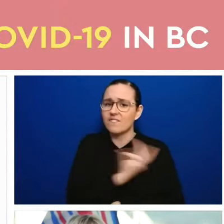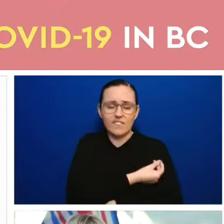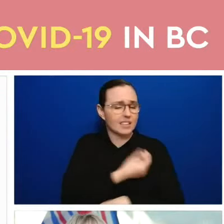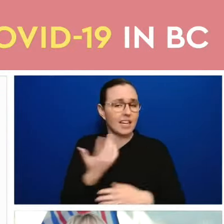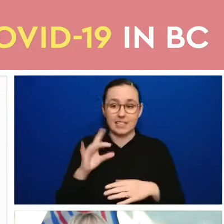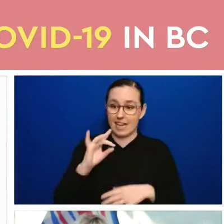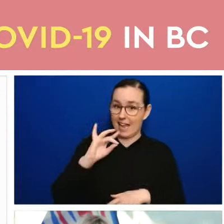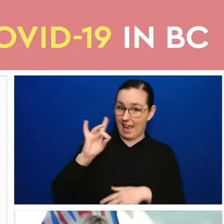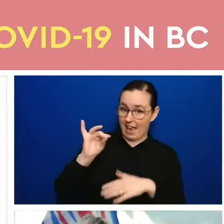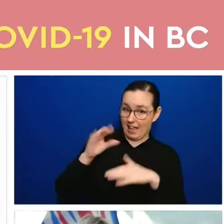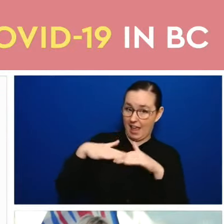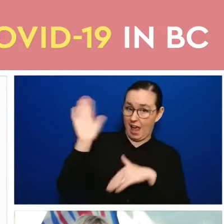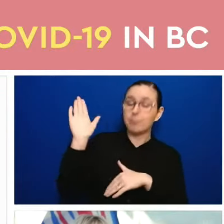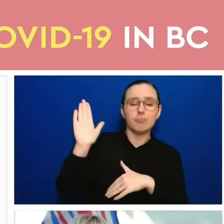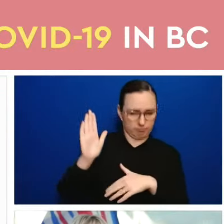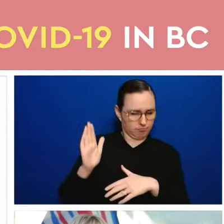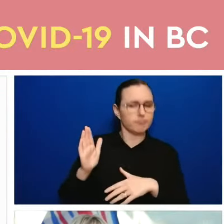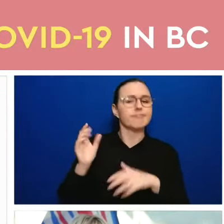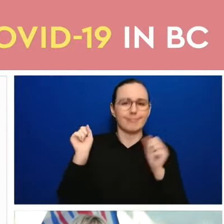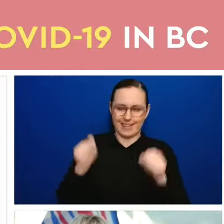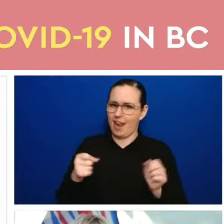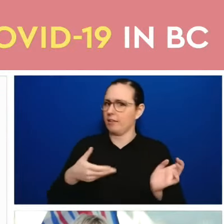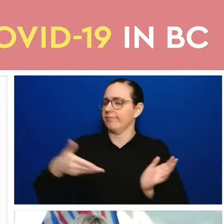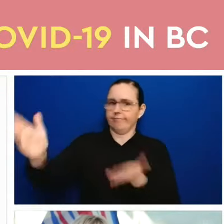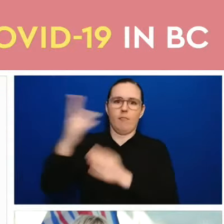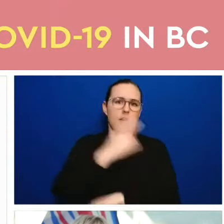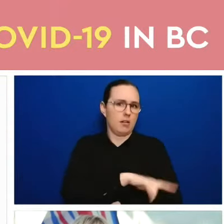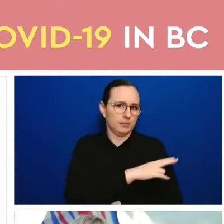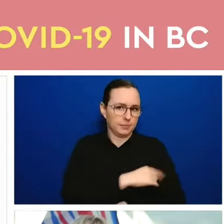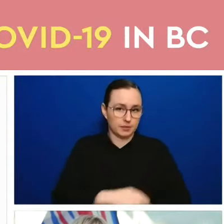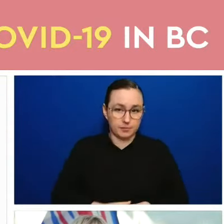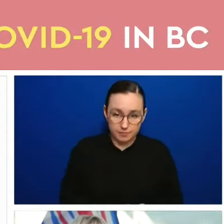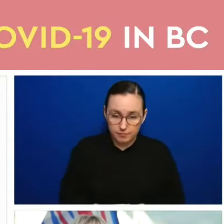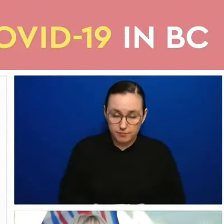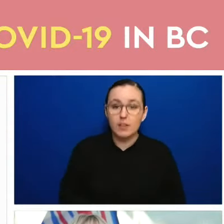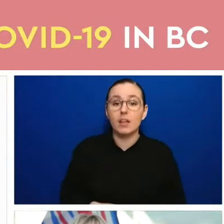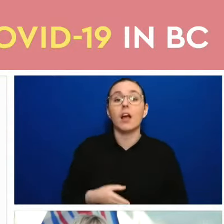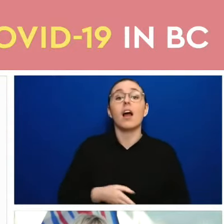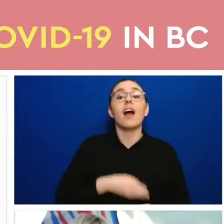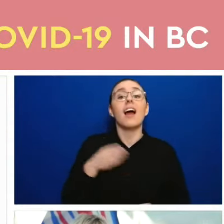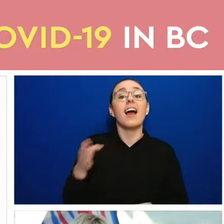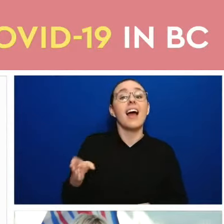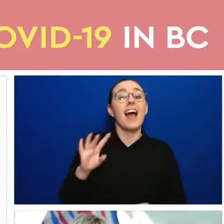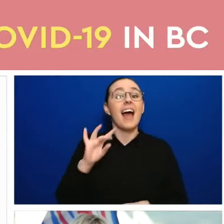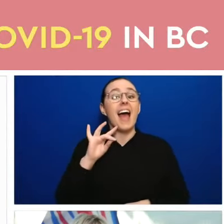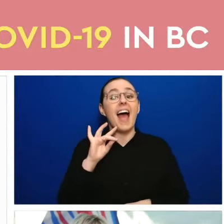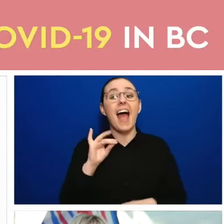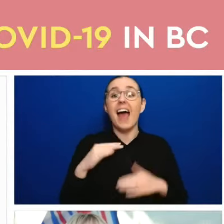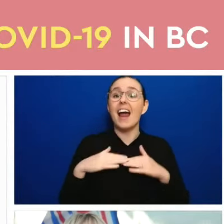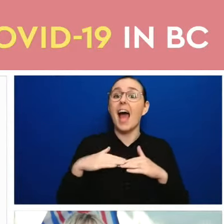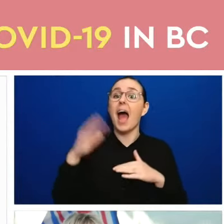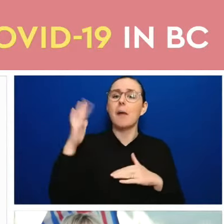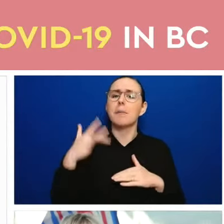Whether they are vaccinated or not. We also know that people